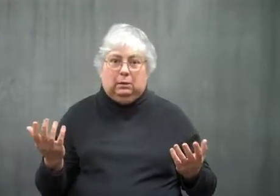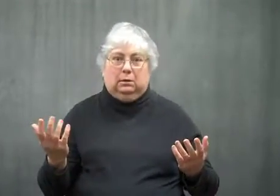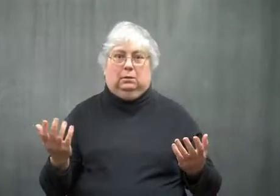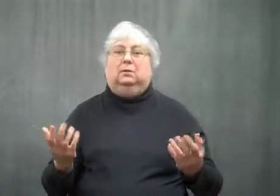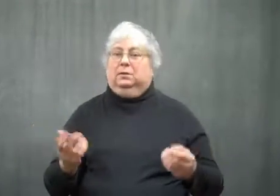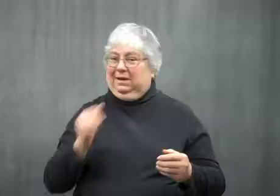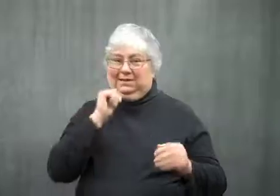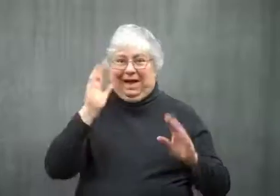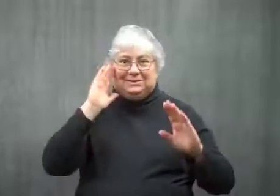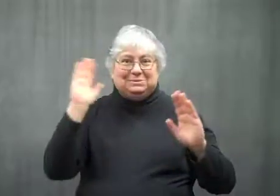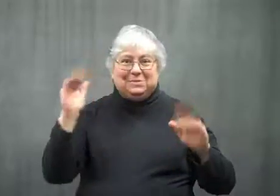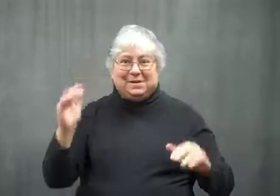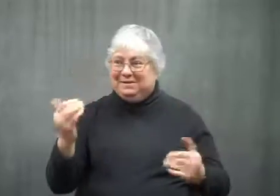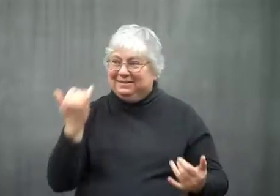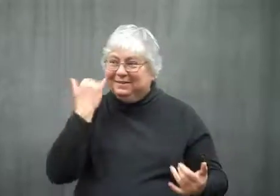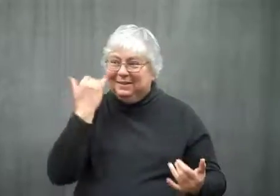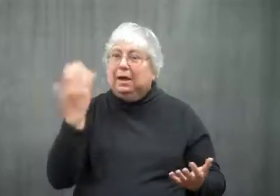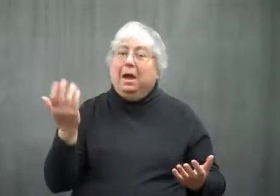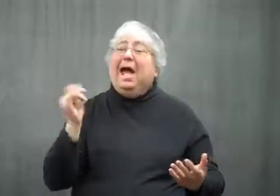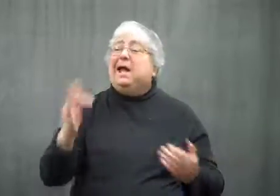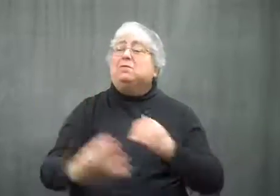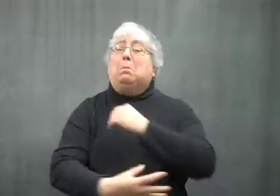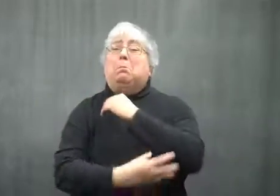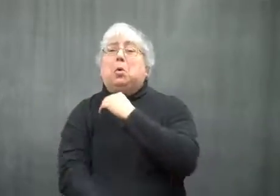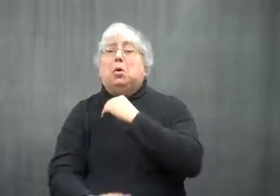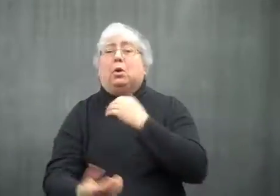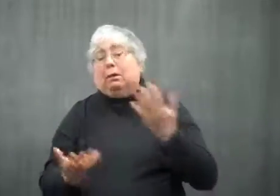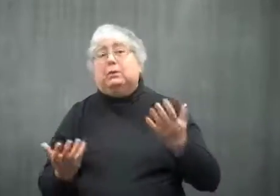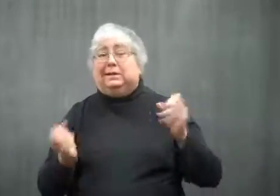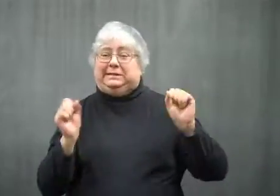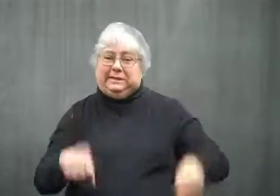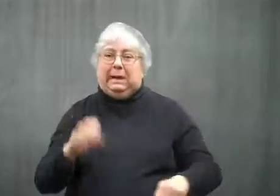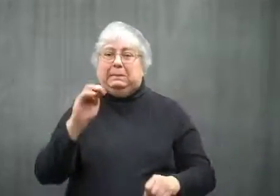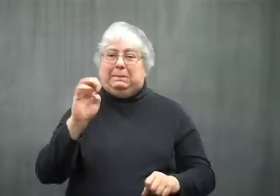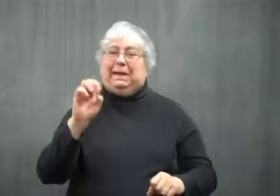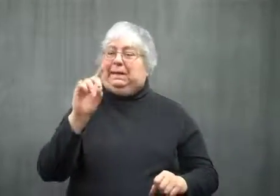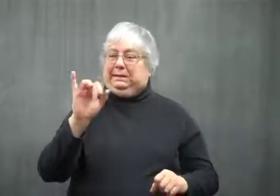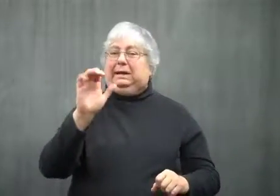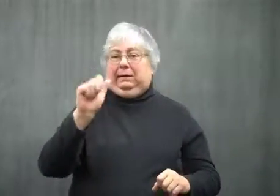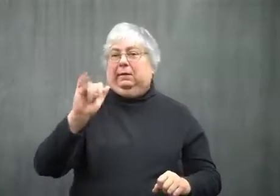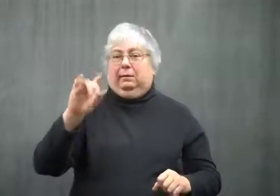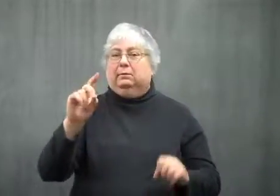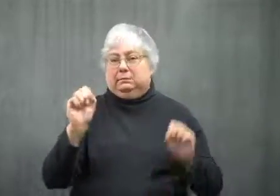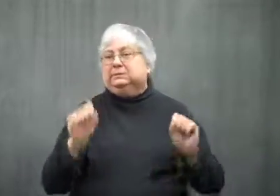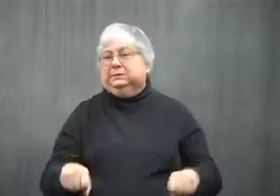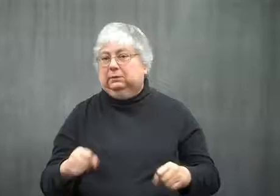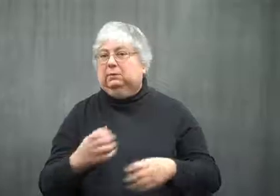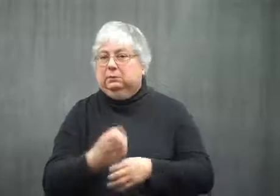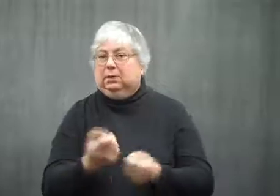This was an unexpected consequence. If the family is poor, they can get Medicaid.